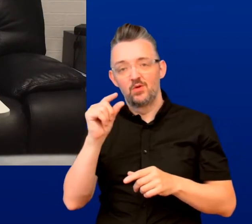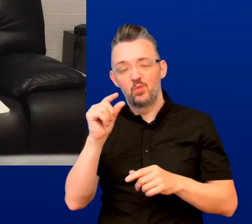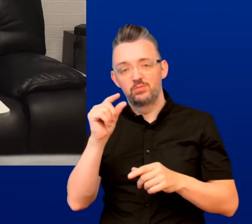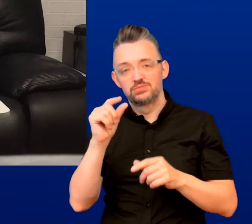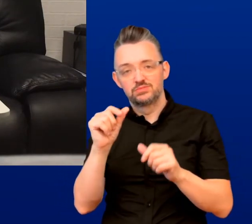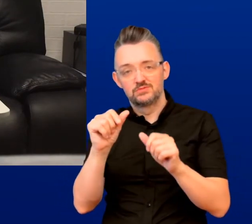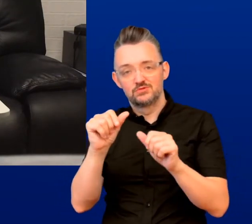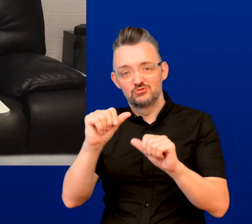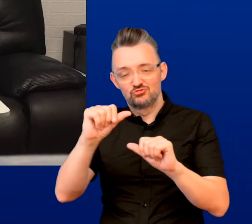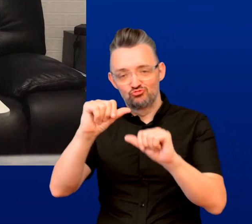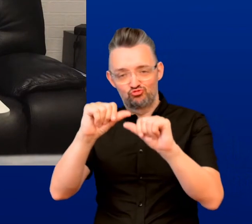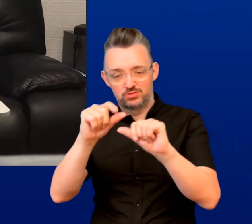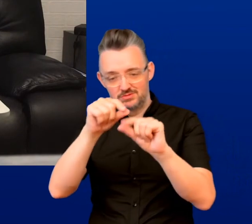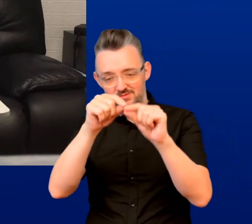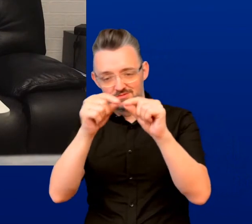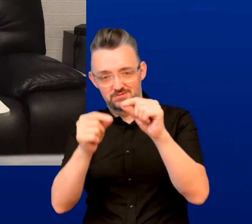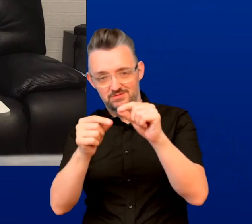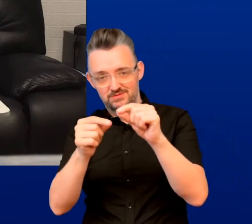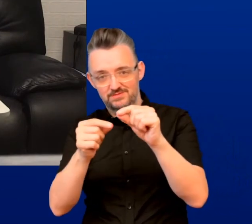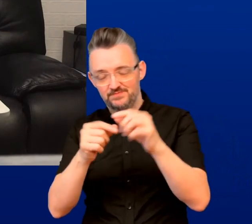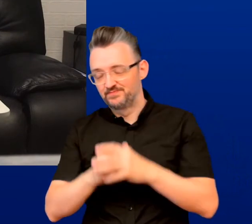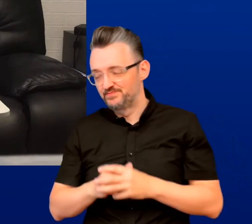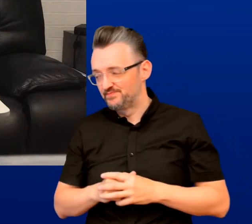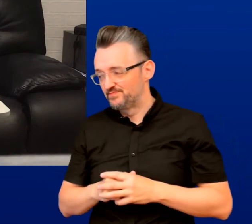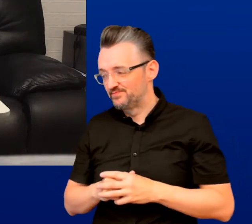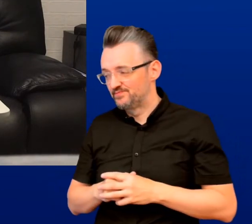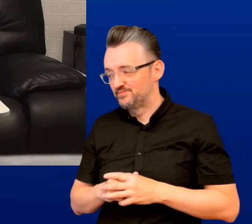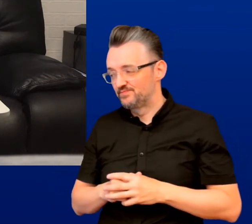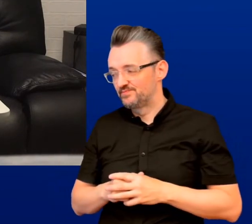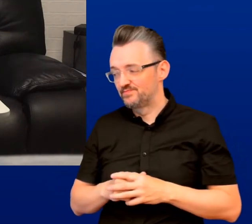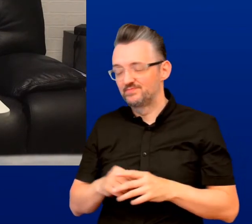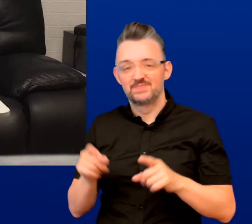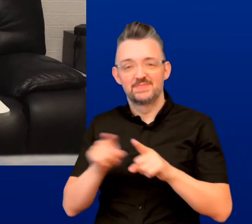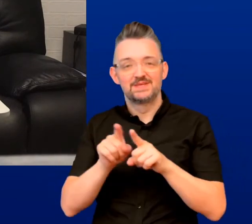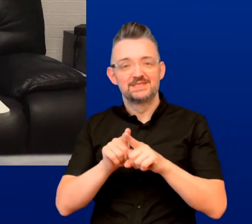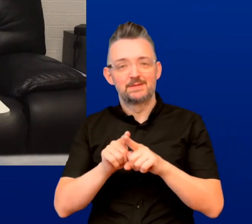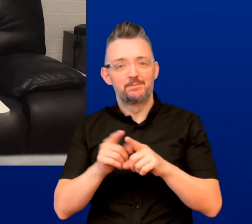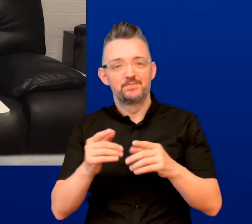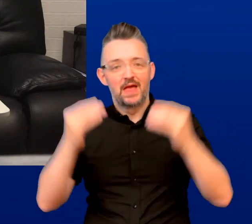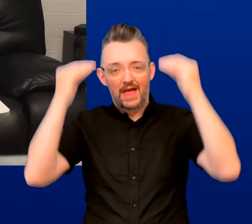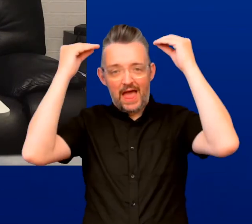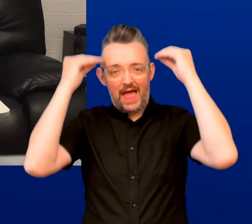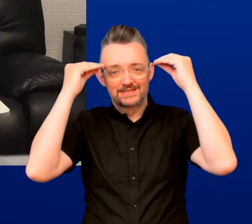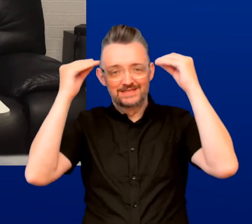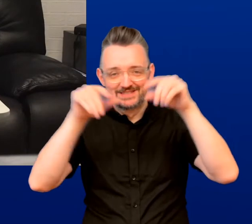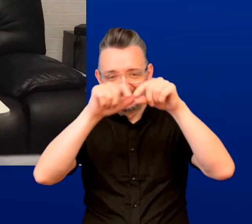making it go down the edges. Just like putting on a hat. (oops